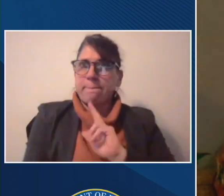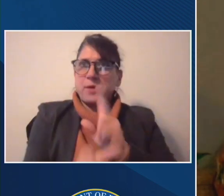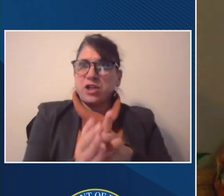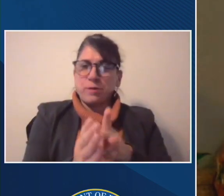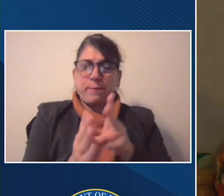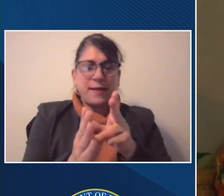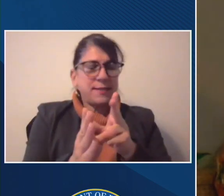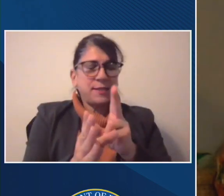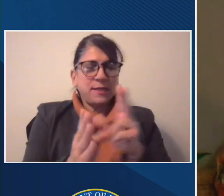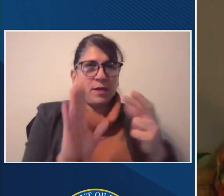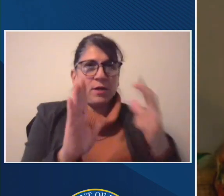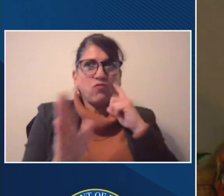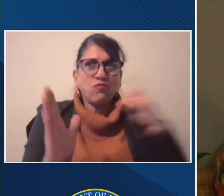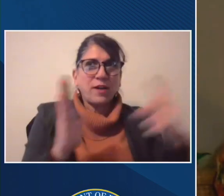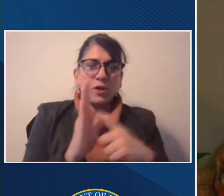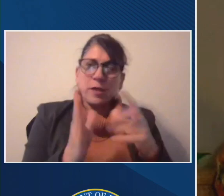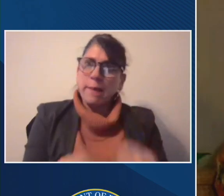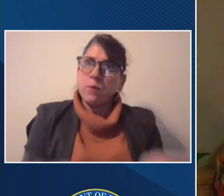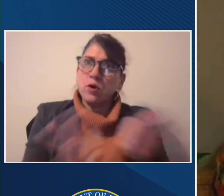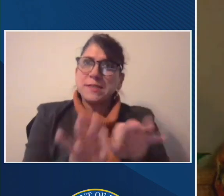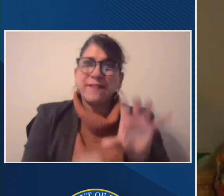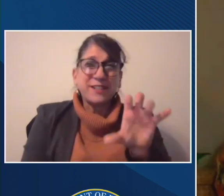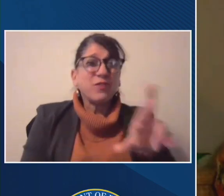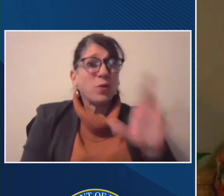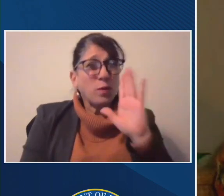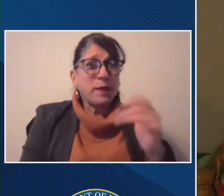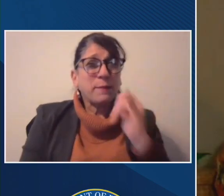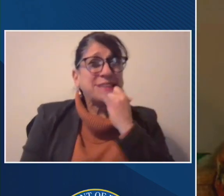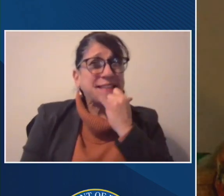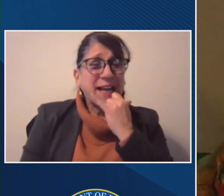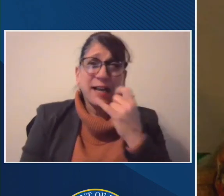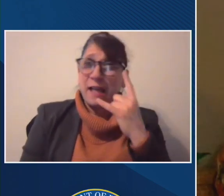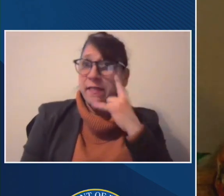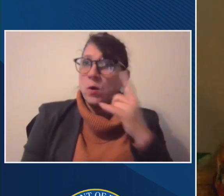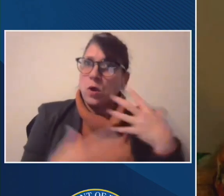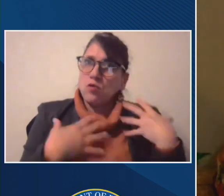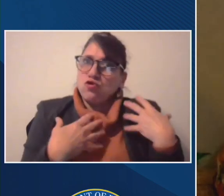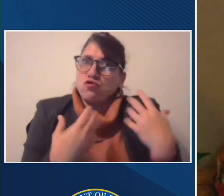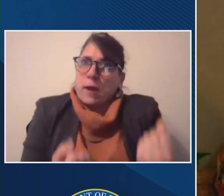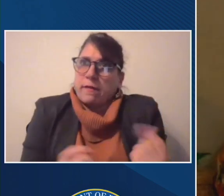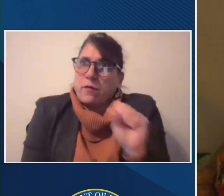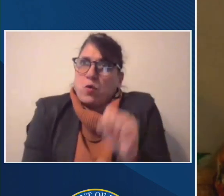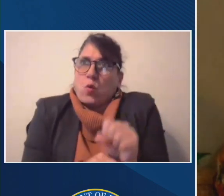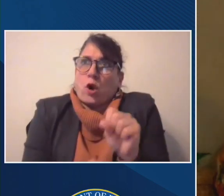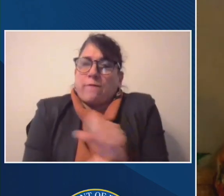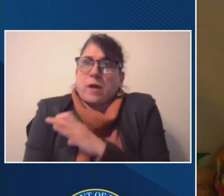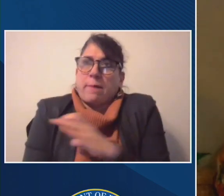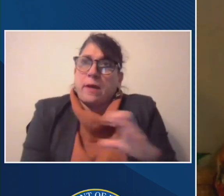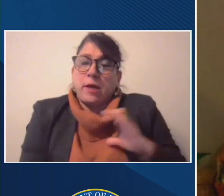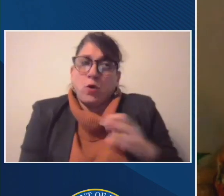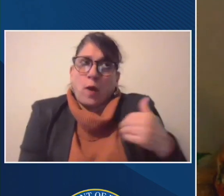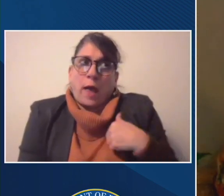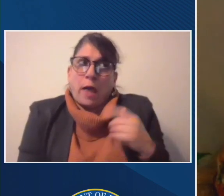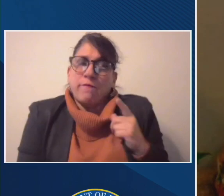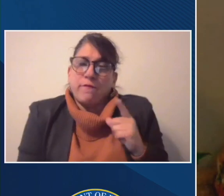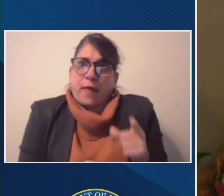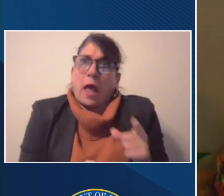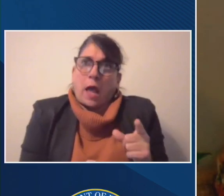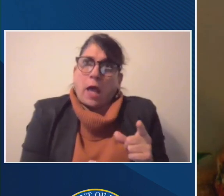importance of civil rights would be a mistake. I think it would strengthen the work of the committee to have that voice at the table. Thank you.